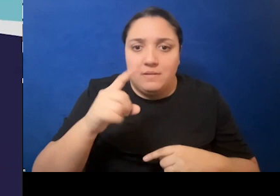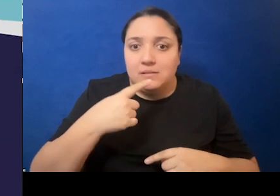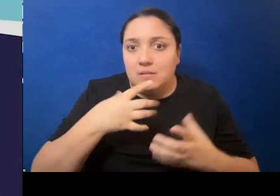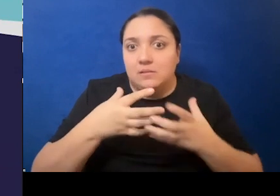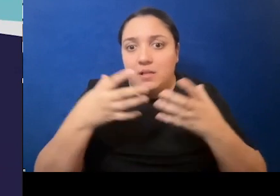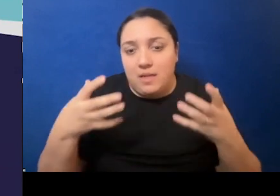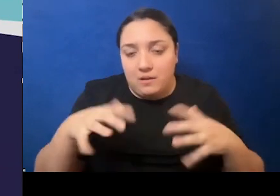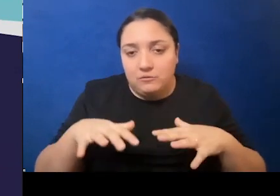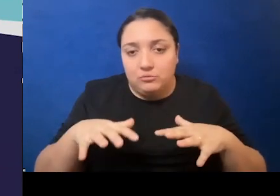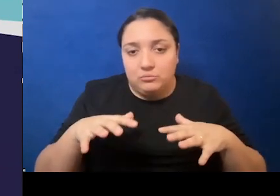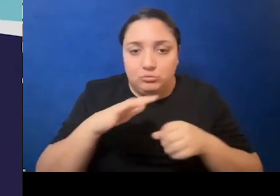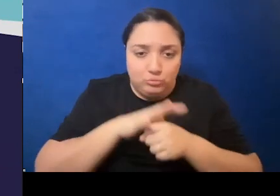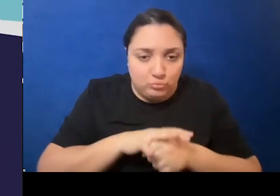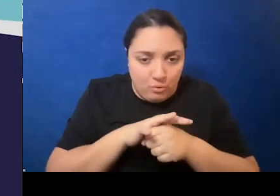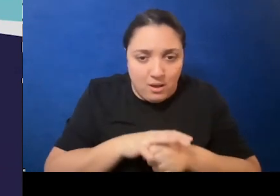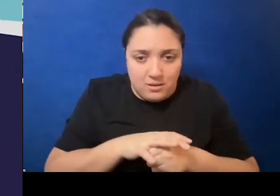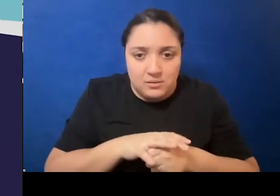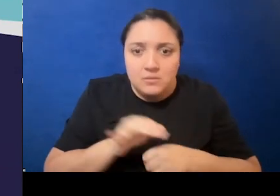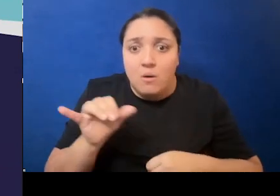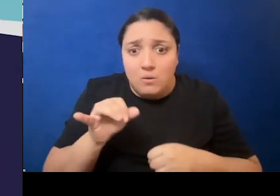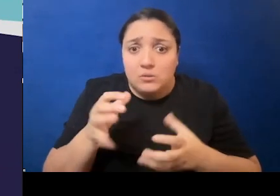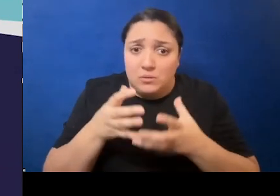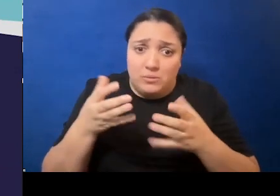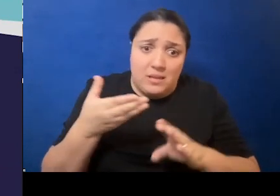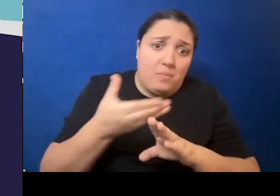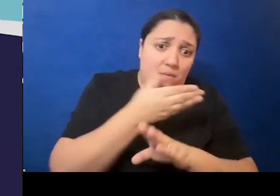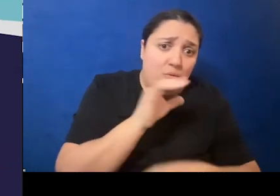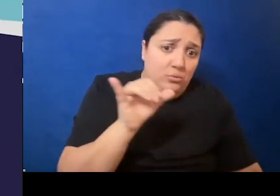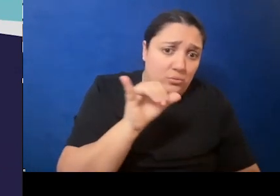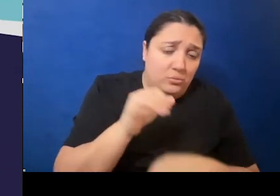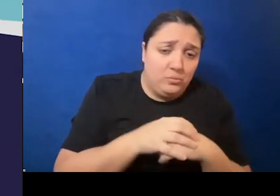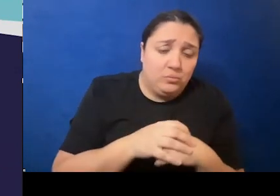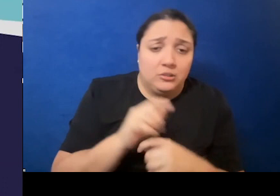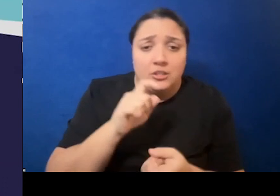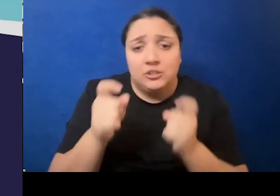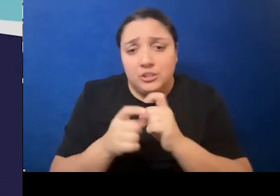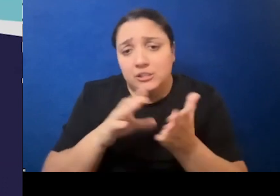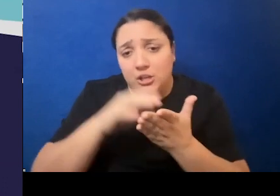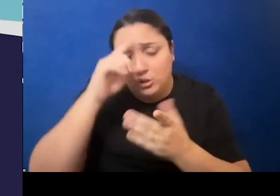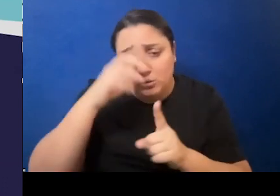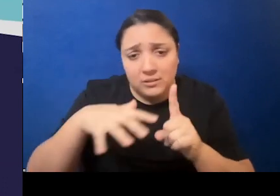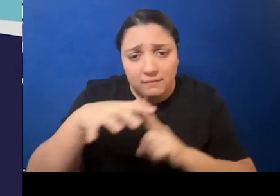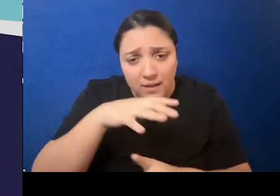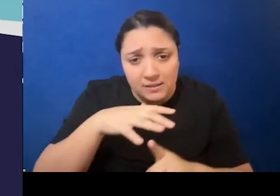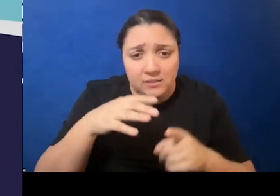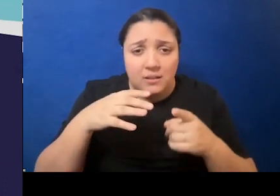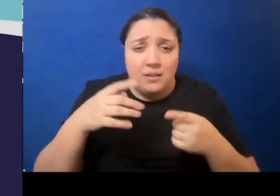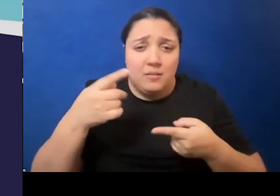ELEVATED STRESS AND THERE WAS A CRISIS BEFORE THIS. SO MANY SOURCES OF ANXIETY.